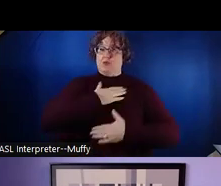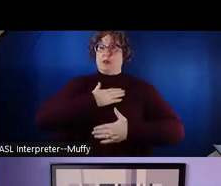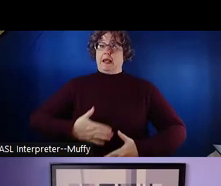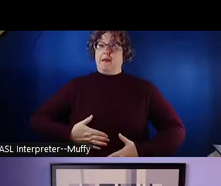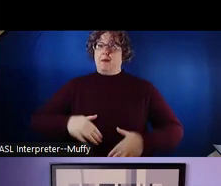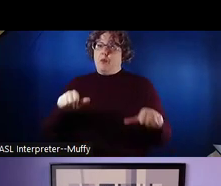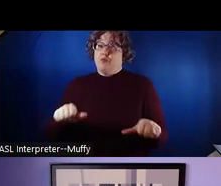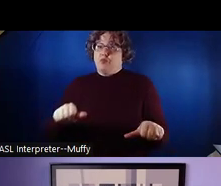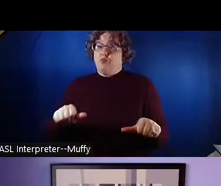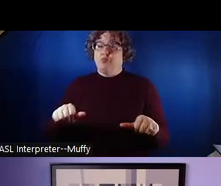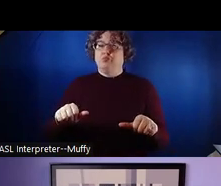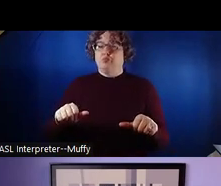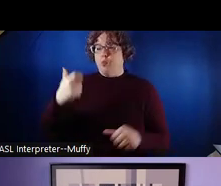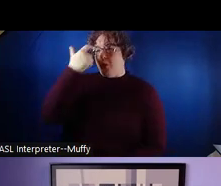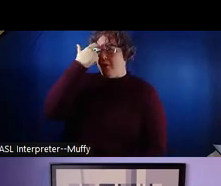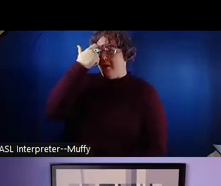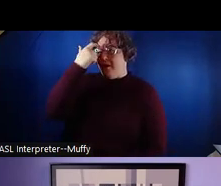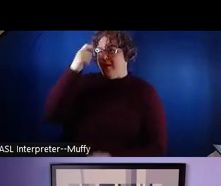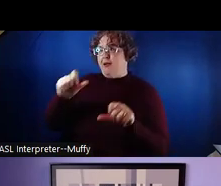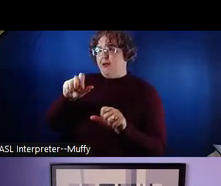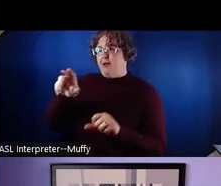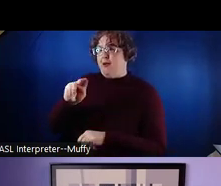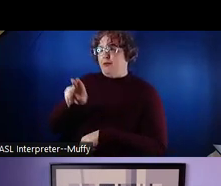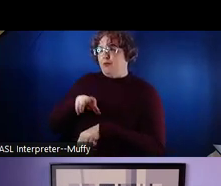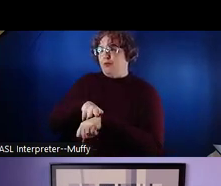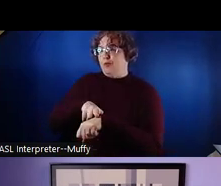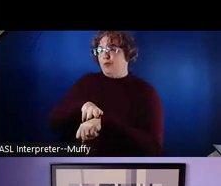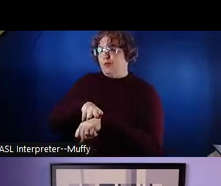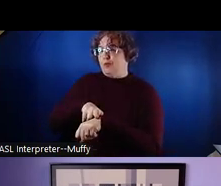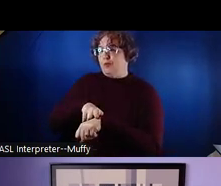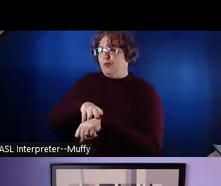or able-mindedness is not only the norm but the ideal,